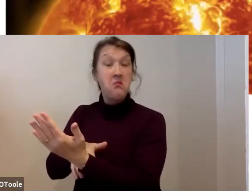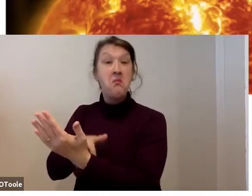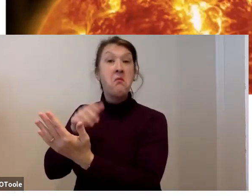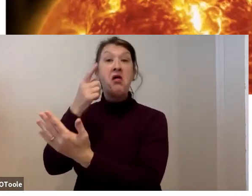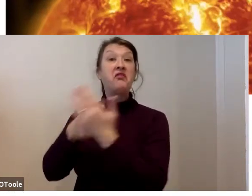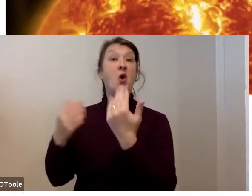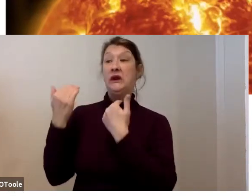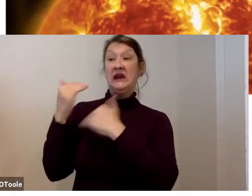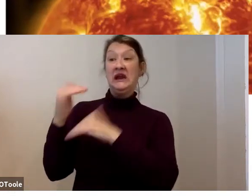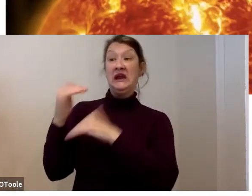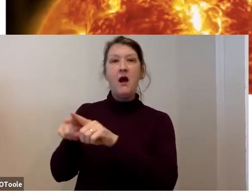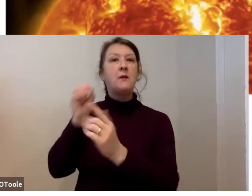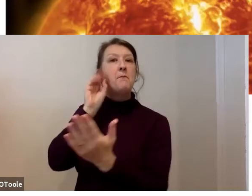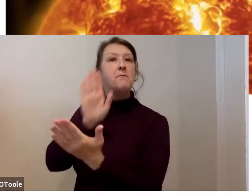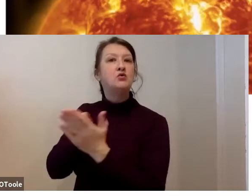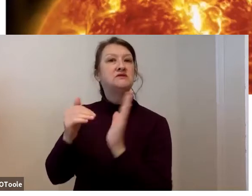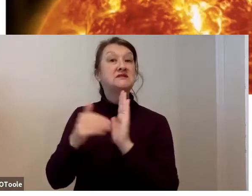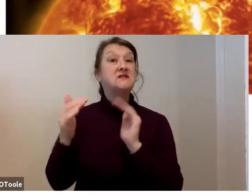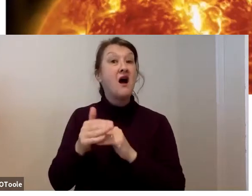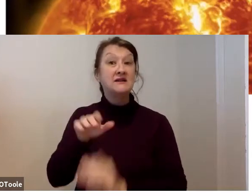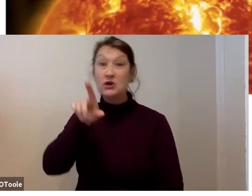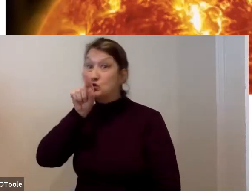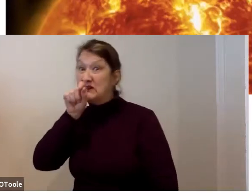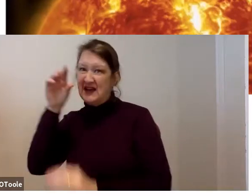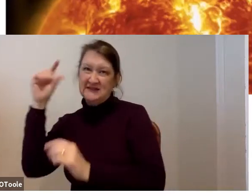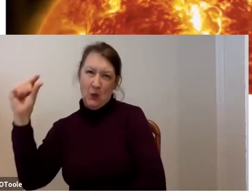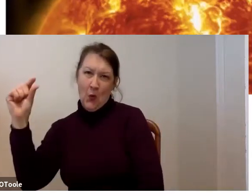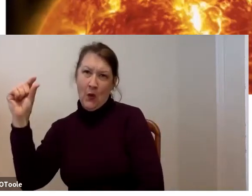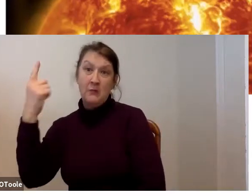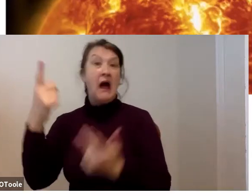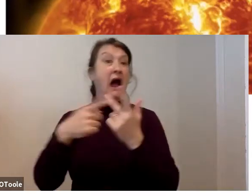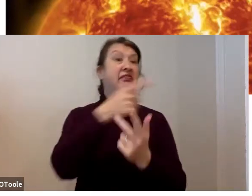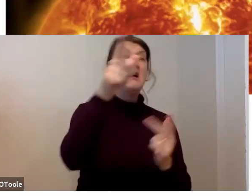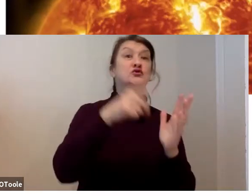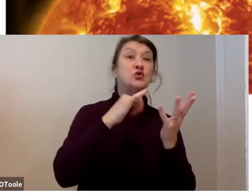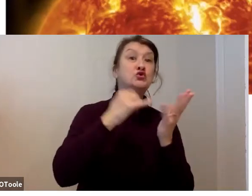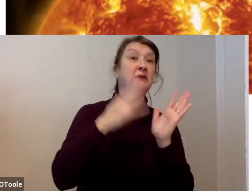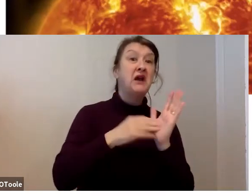With Twitter that is a concern but with all other social media is not really an issue.